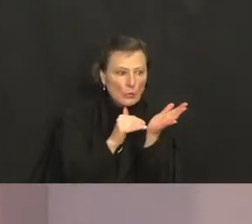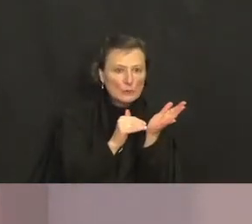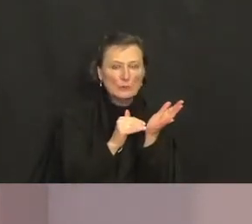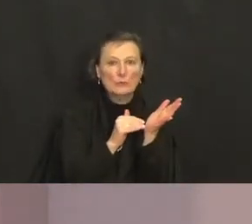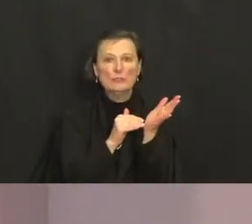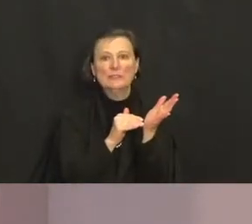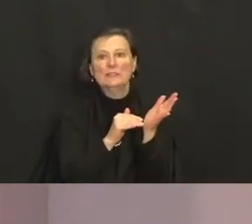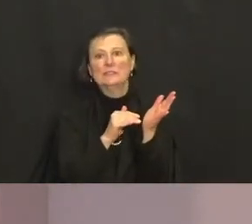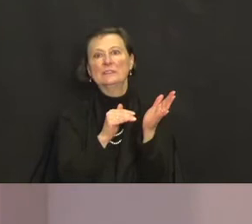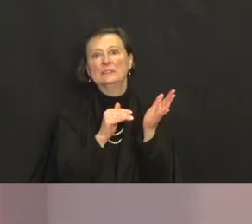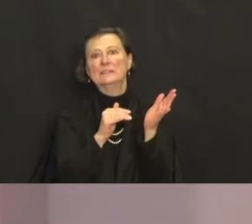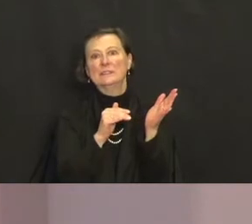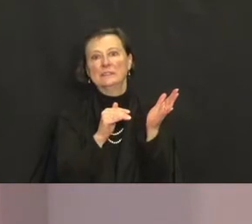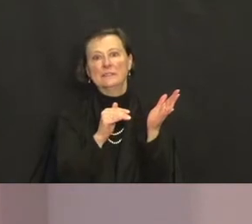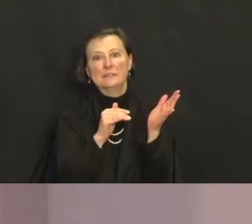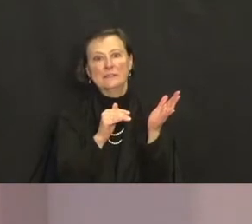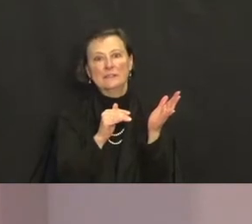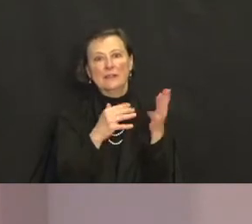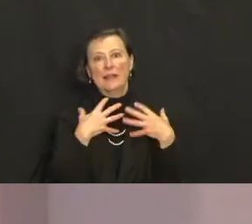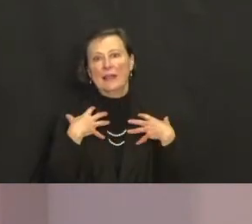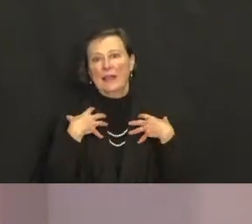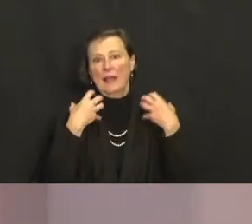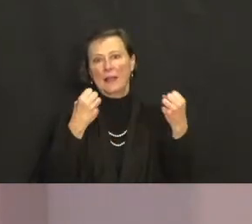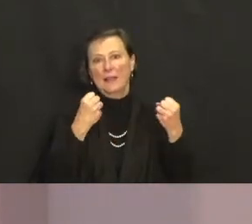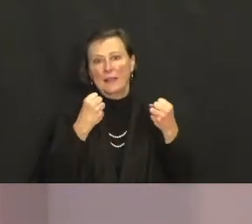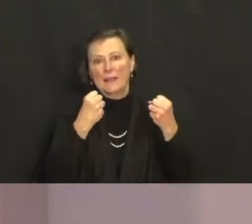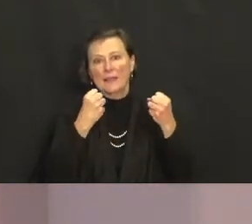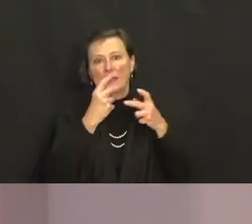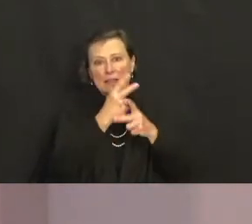And, the health care professionals.